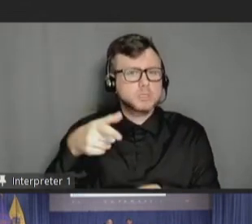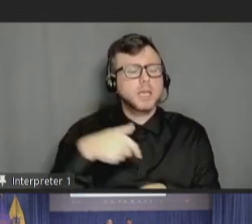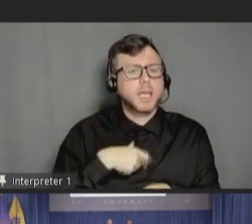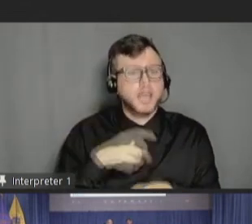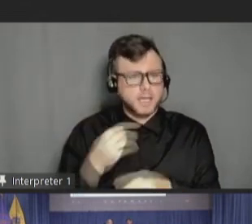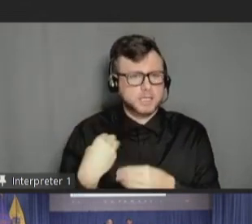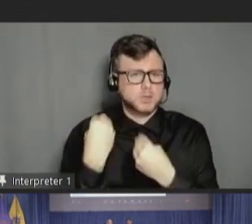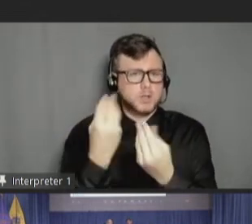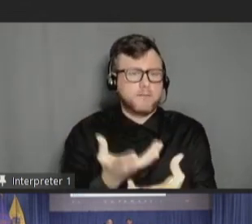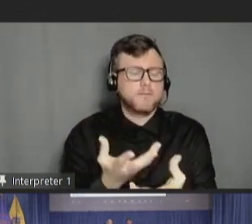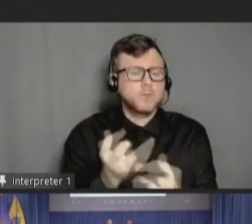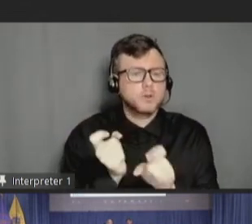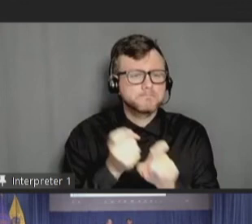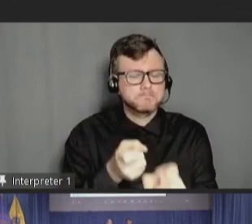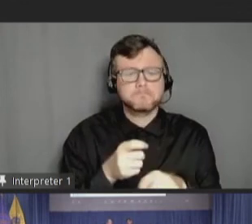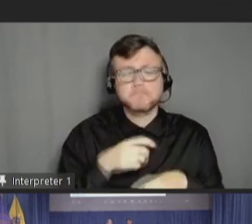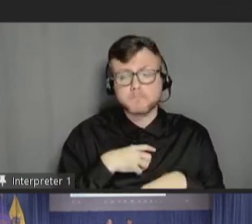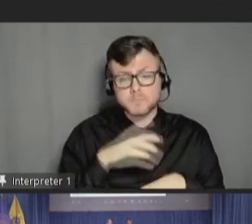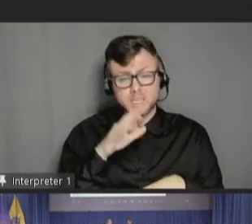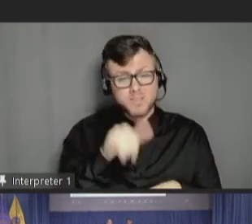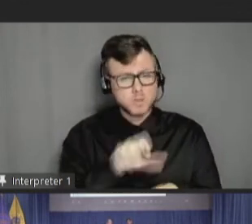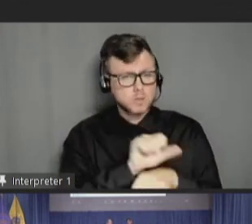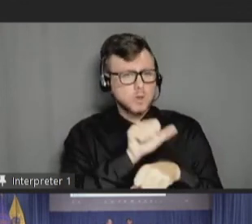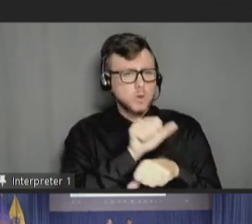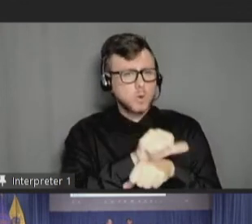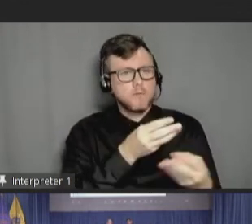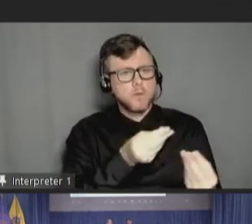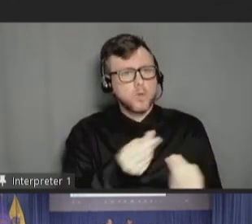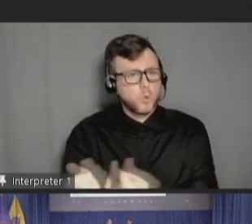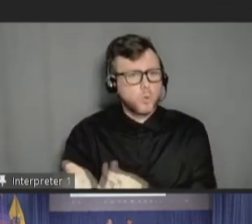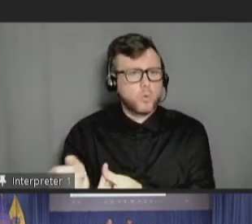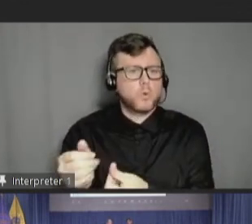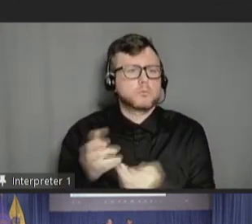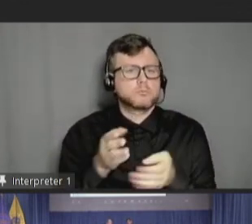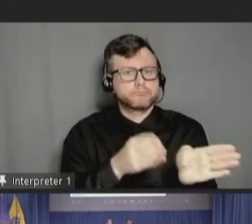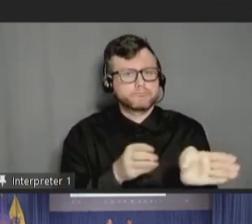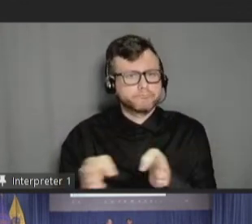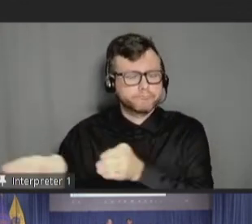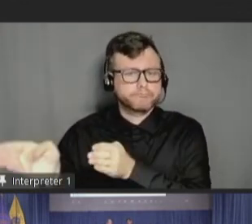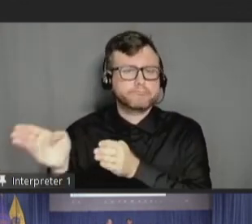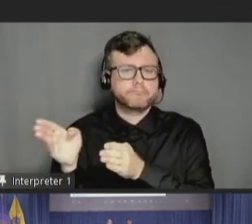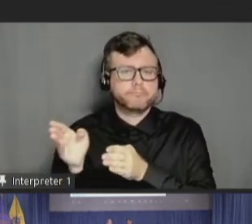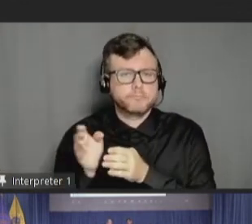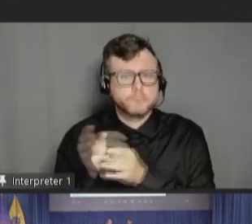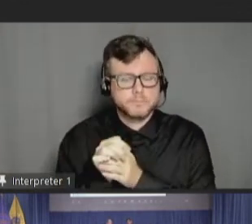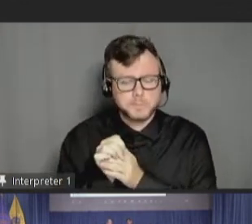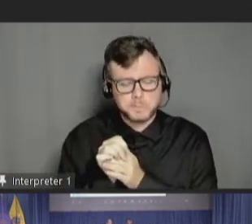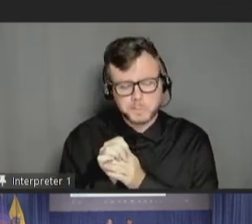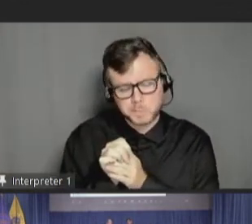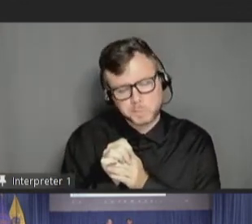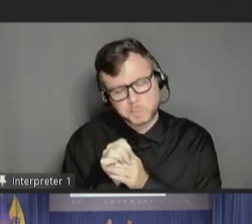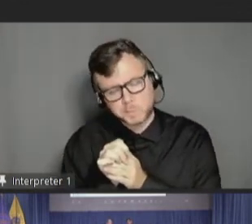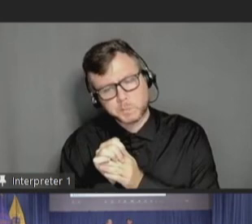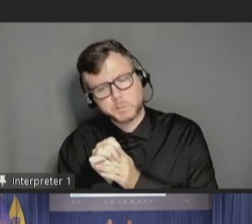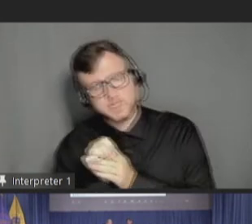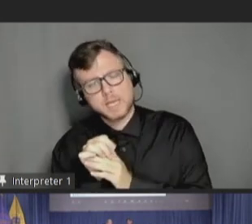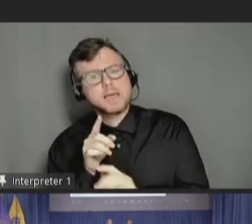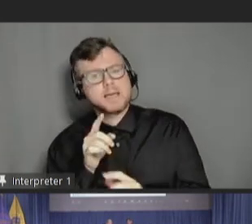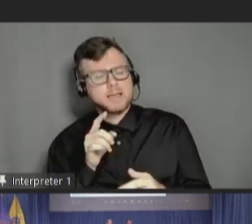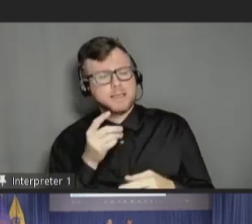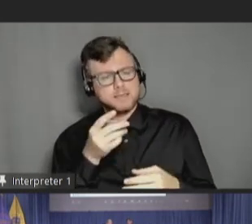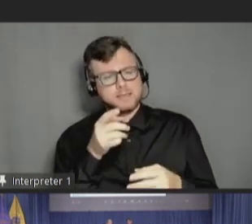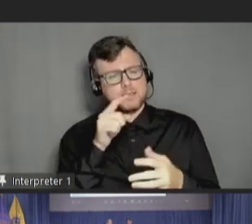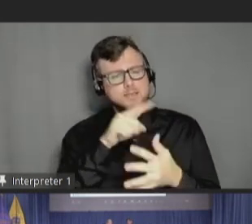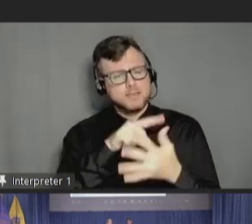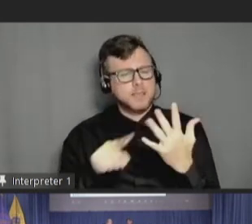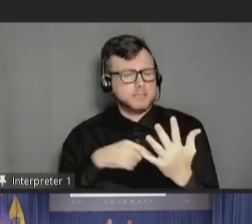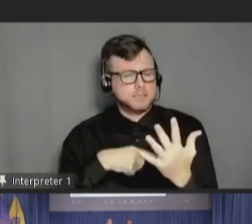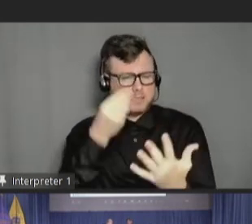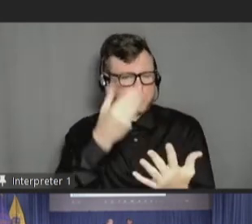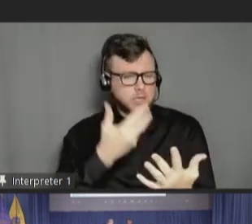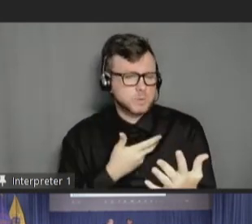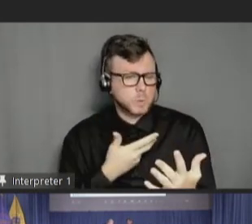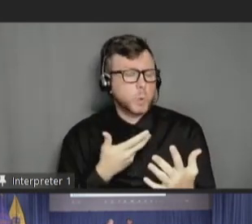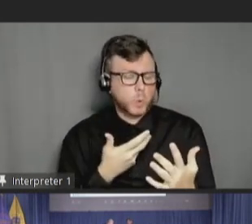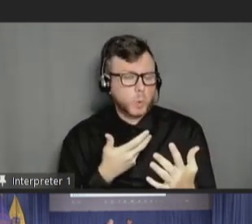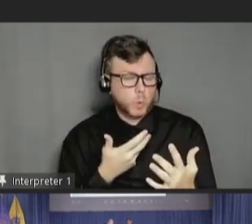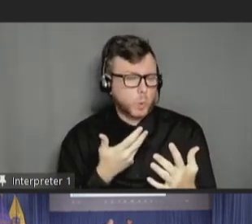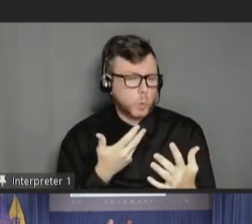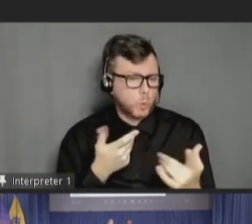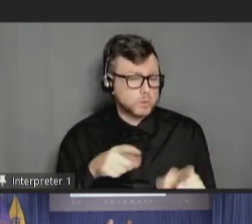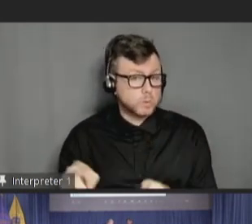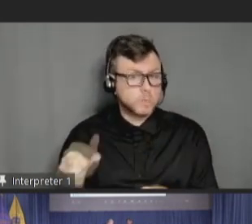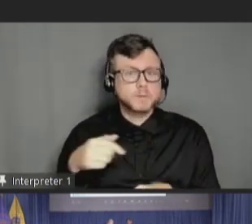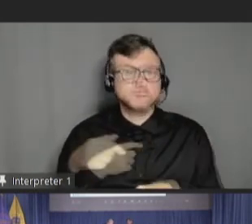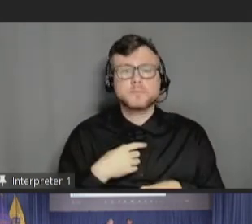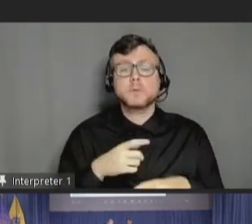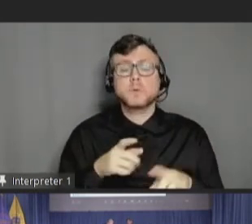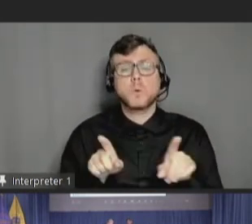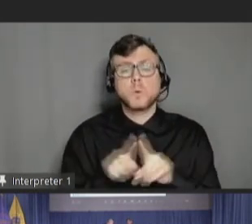this is what the workflow -- part of this workflow tells us. And in addition, we are also isolating